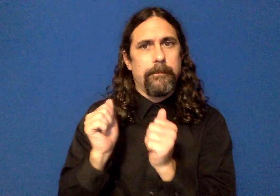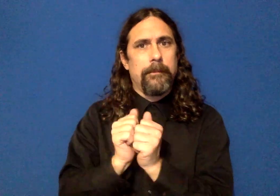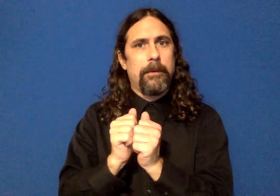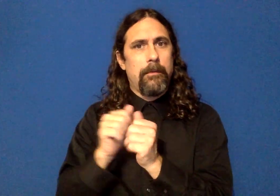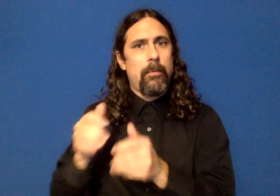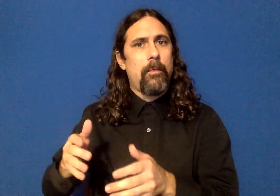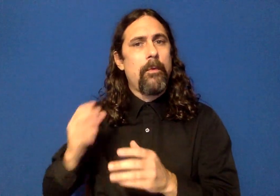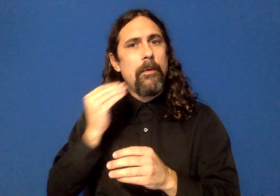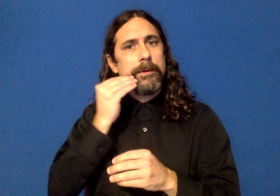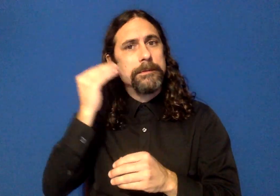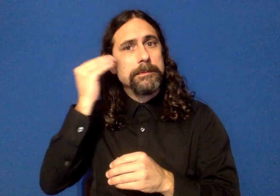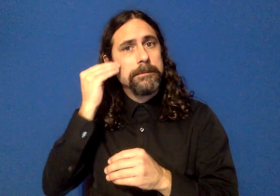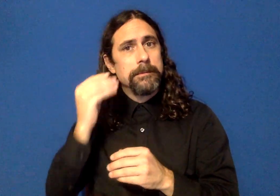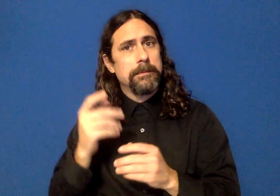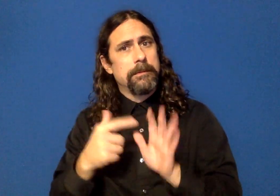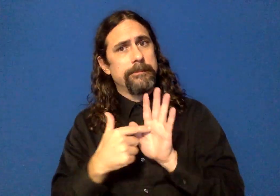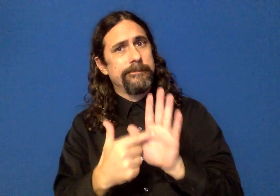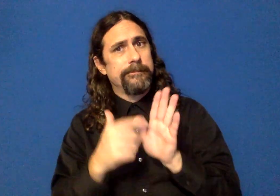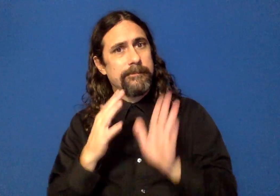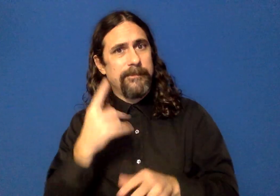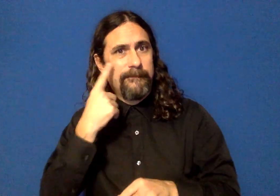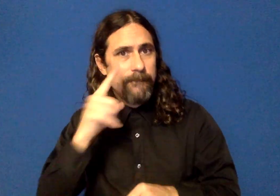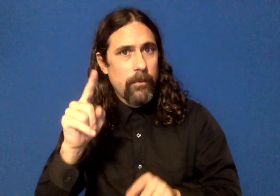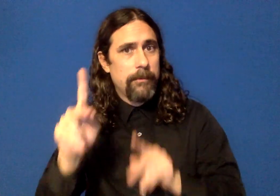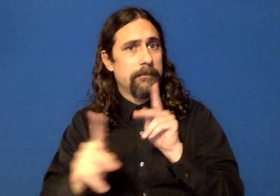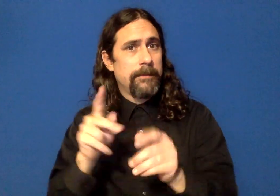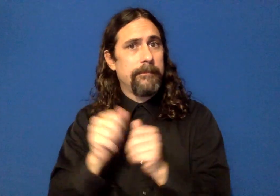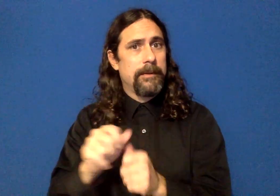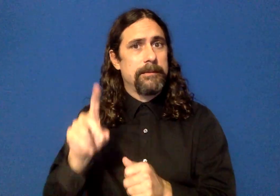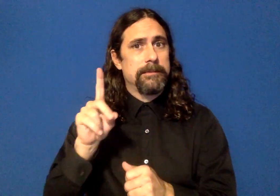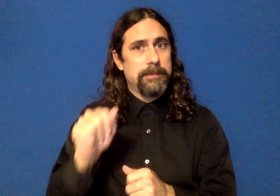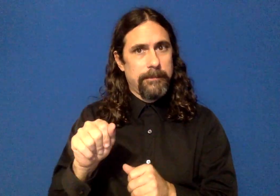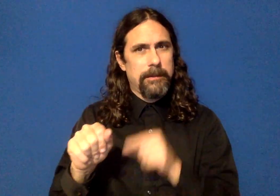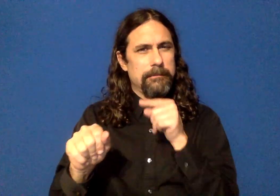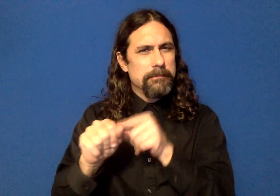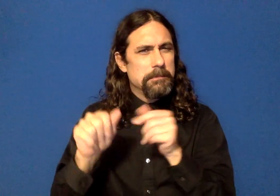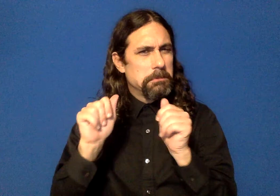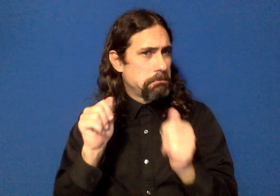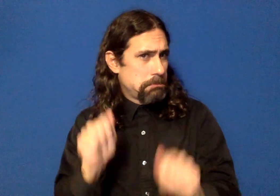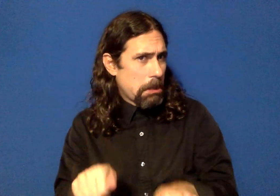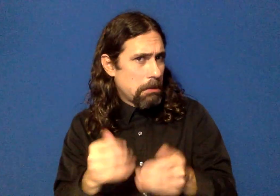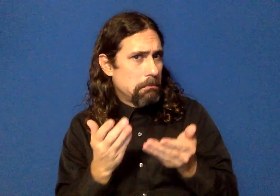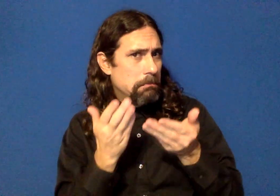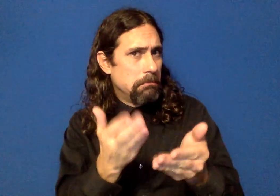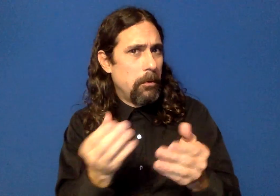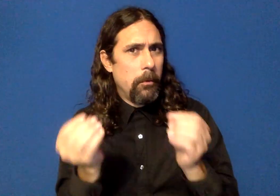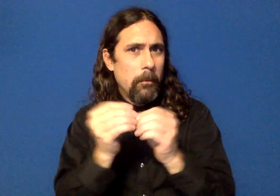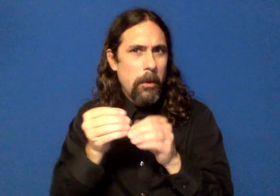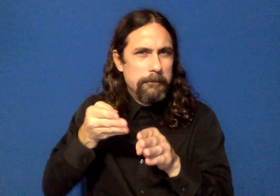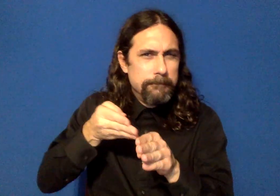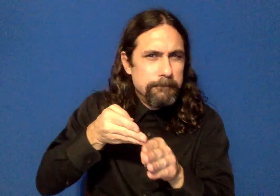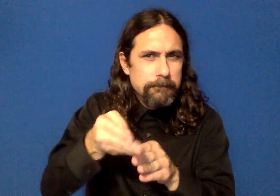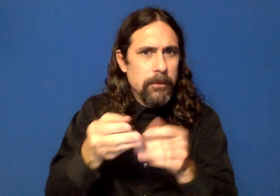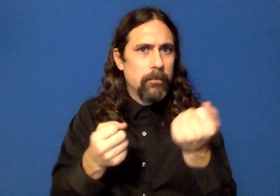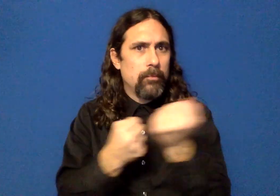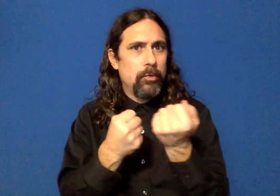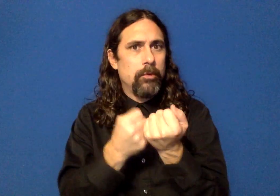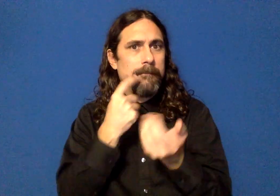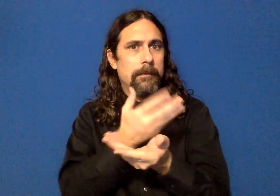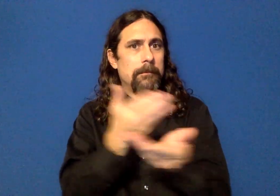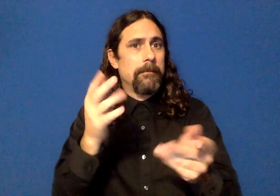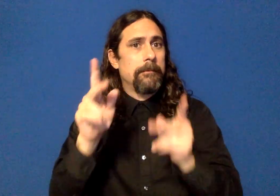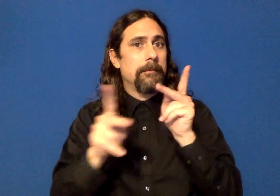may be able to provide more specialized support for applicants with mobility disabilities. Call